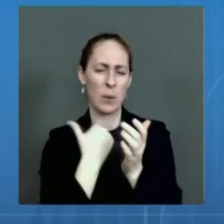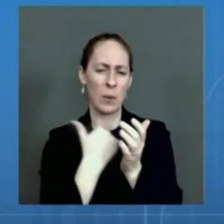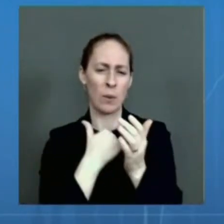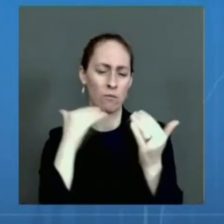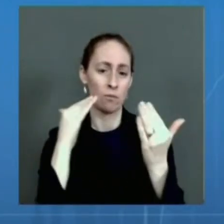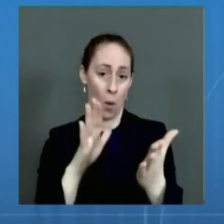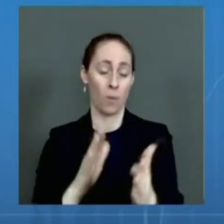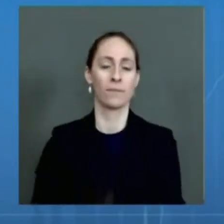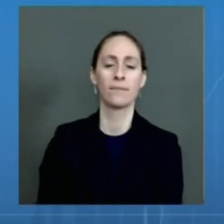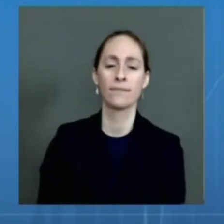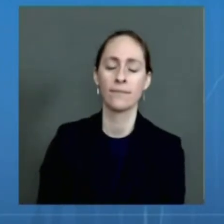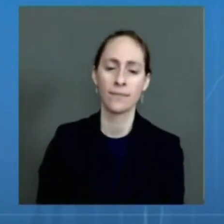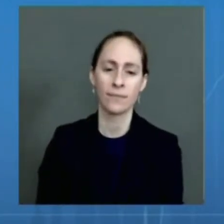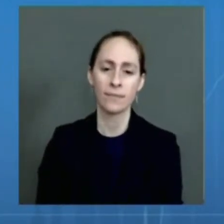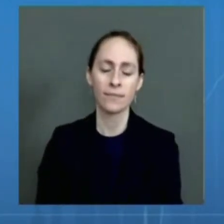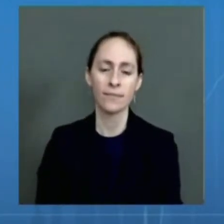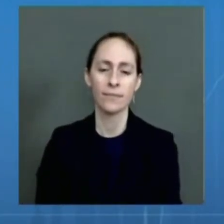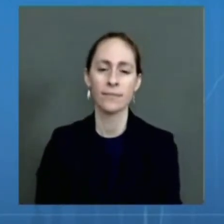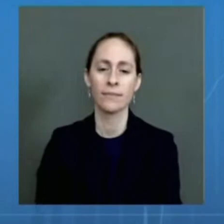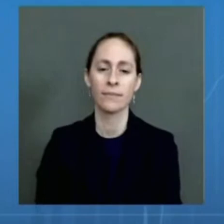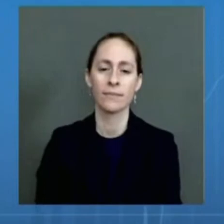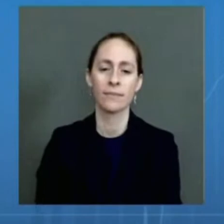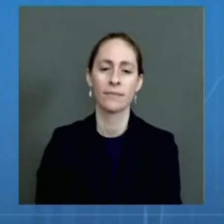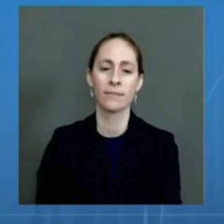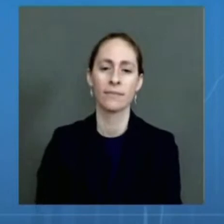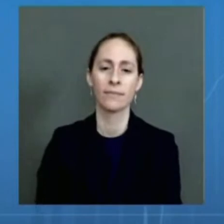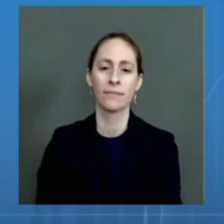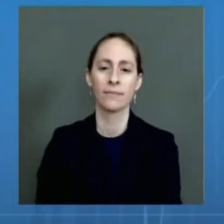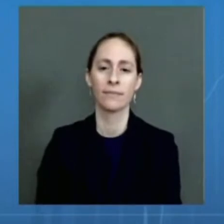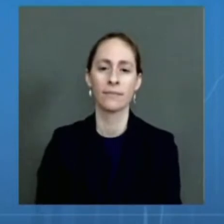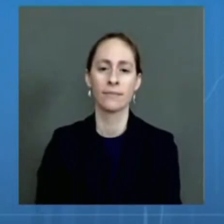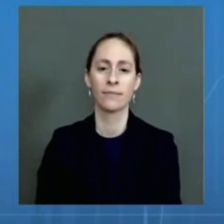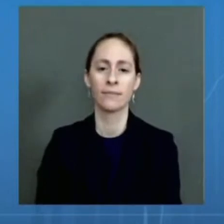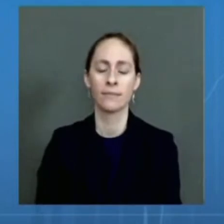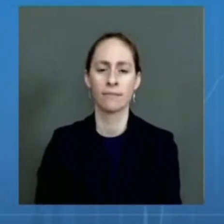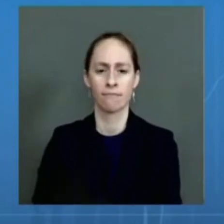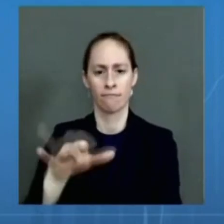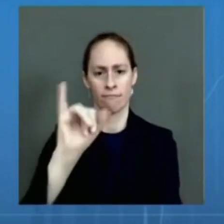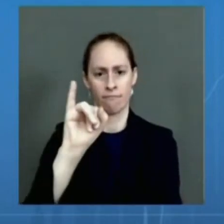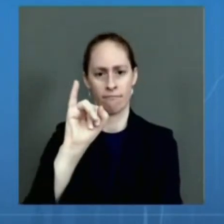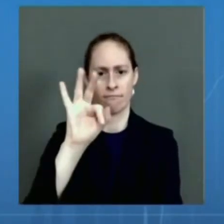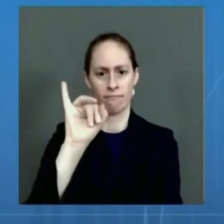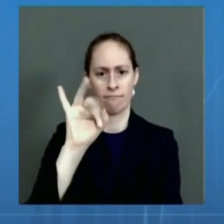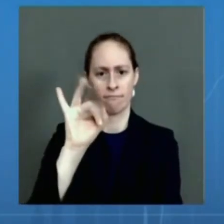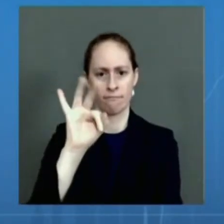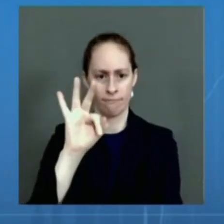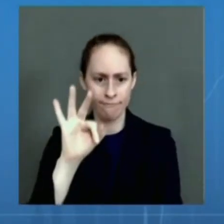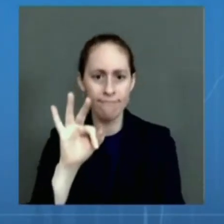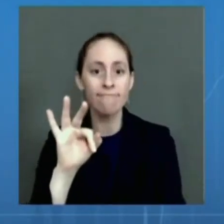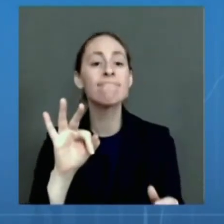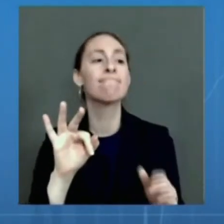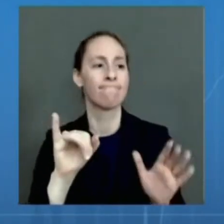STAY IN SCHOOL EVEN IF THEY HAVE BEEN EXPOSED TO THE VIRUS SO THAT THEY DON'T HAVE TO MISS